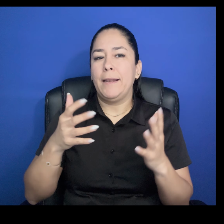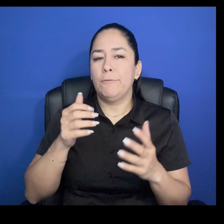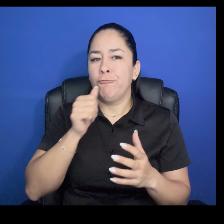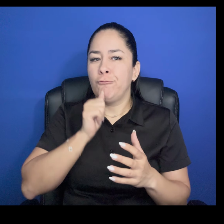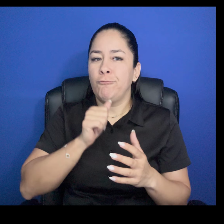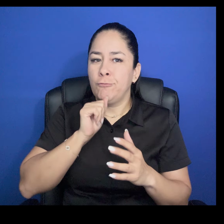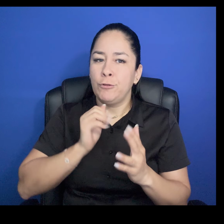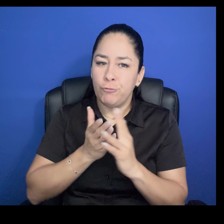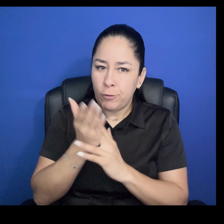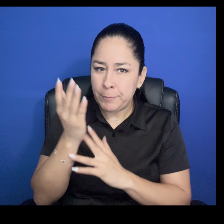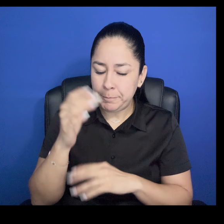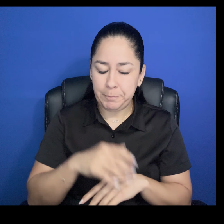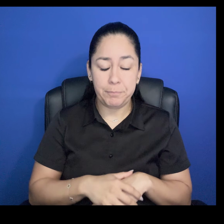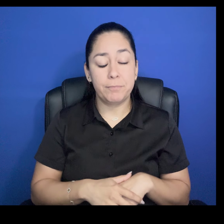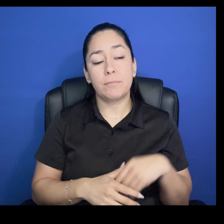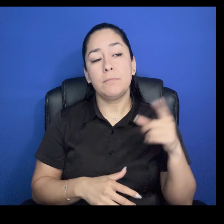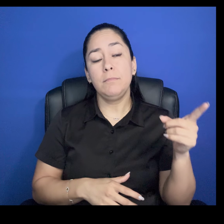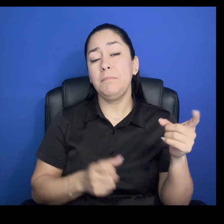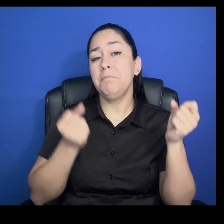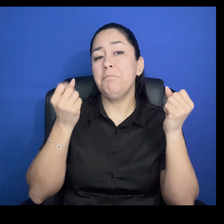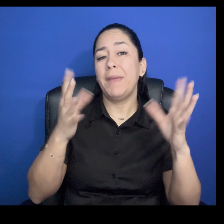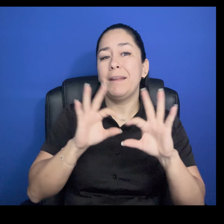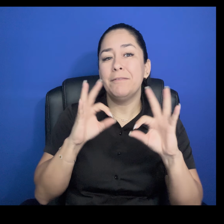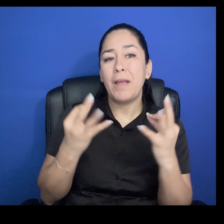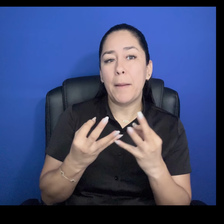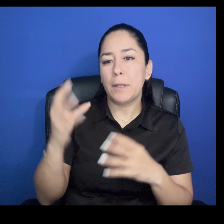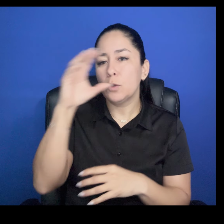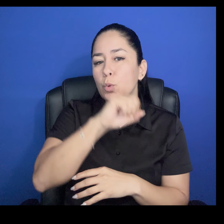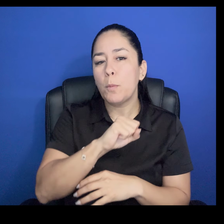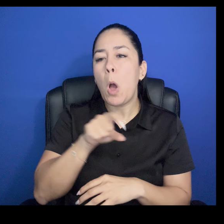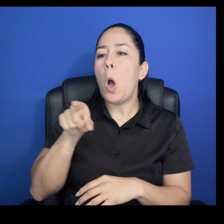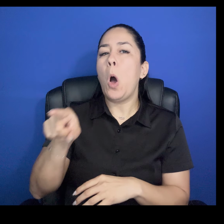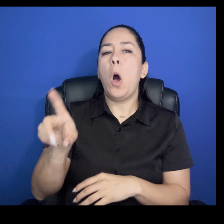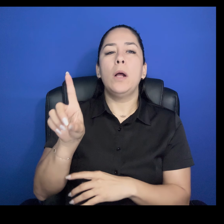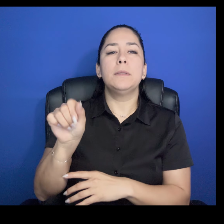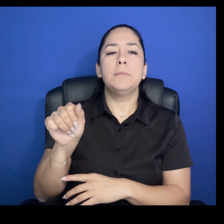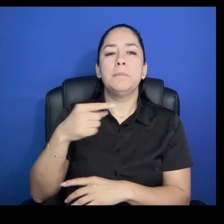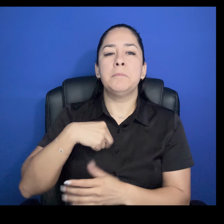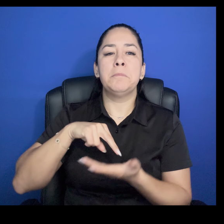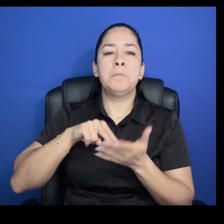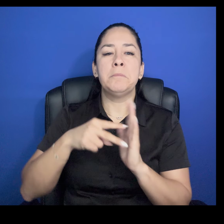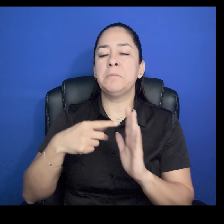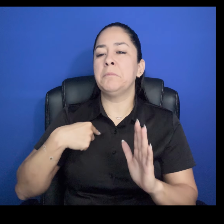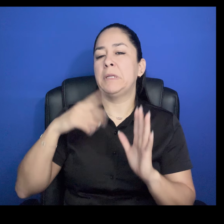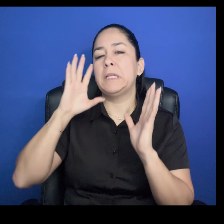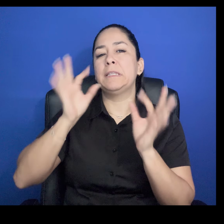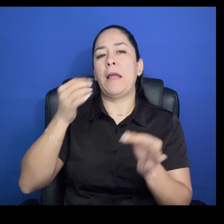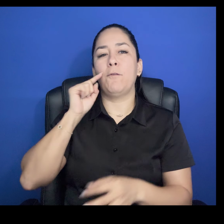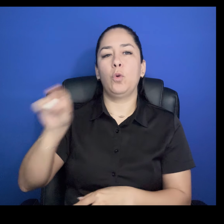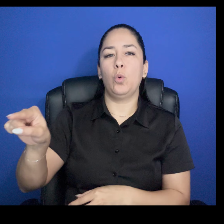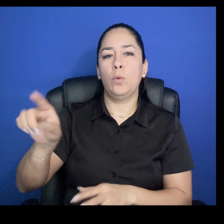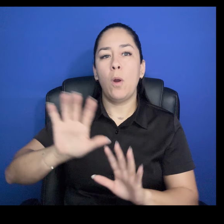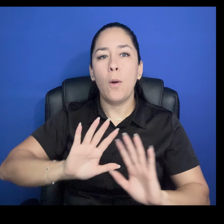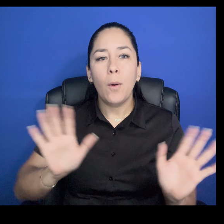assume that because you have a disability, we have to make the choices for you. And so that's why this conference was so important to be able